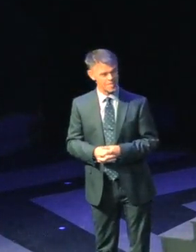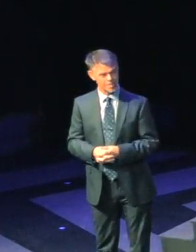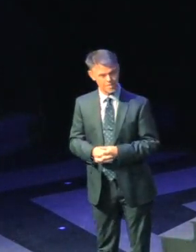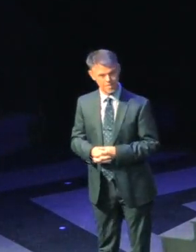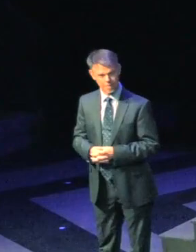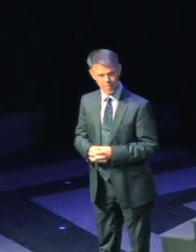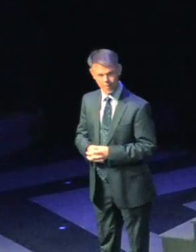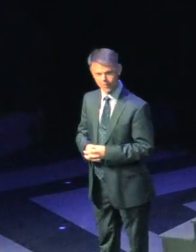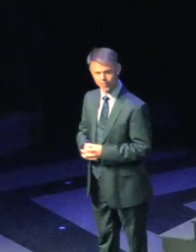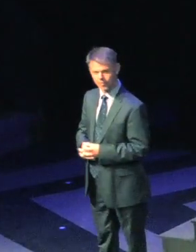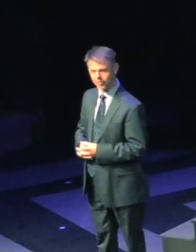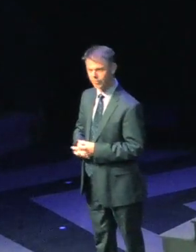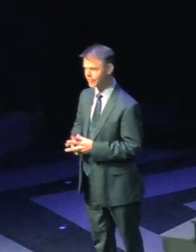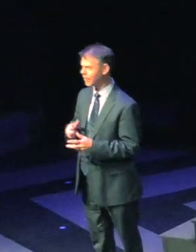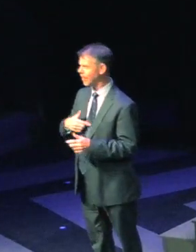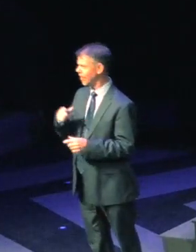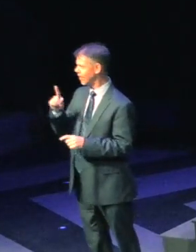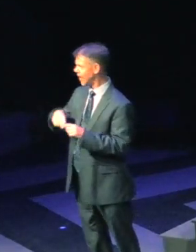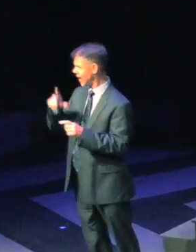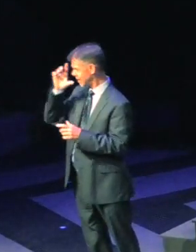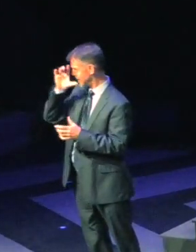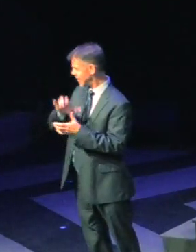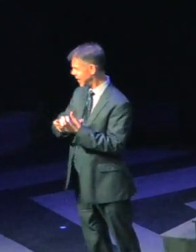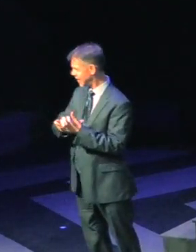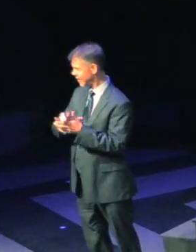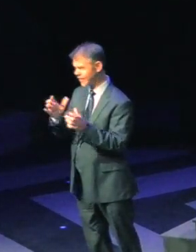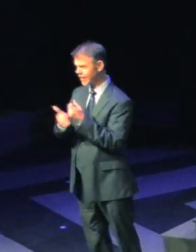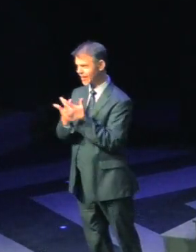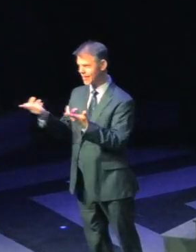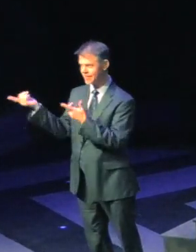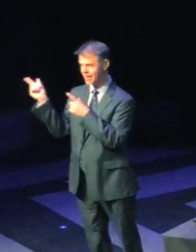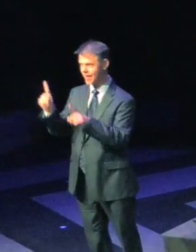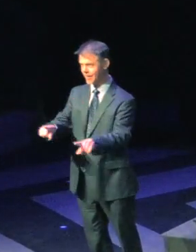I can't believe this has happened to me for a second time. The first time I became disabled